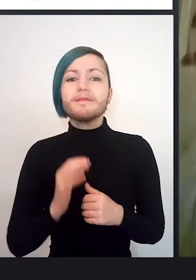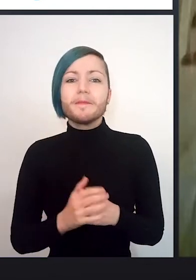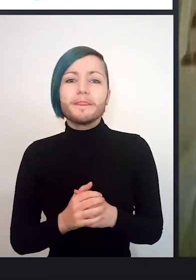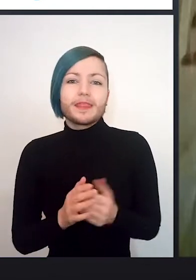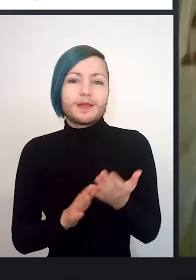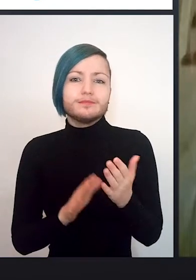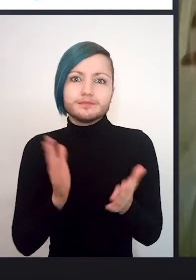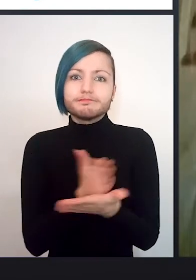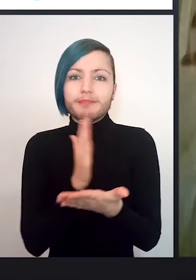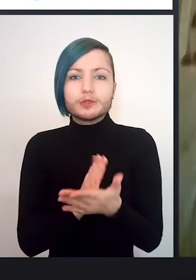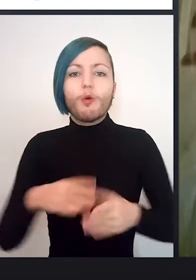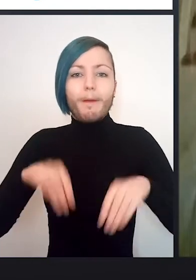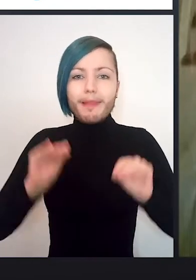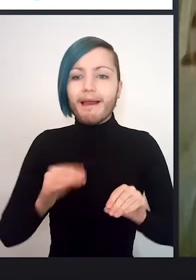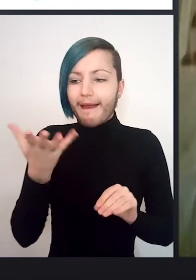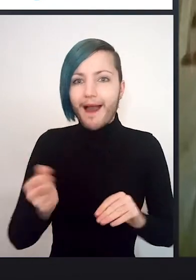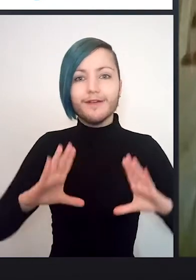So make sure you got a blanket and cushion,